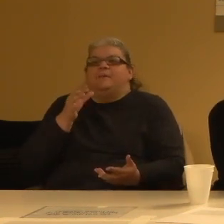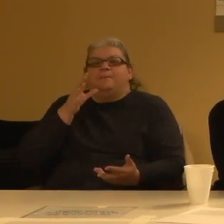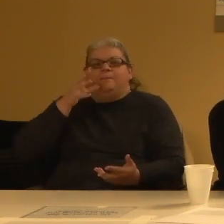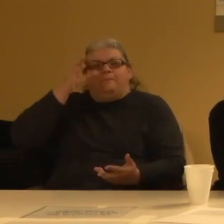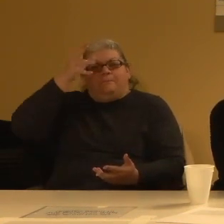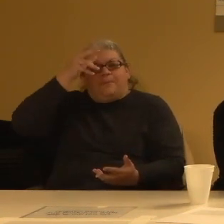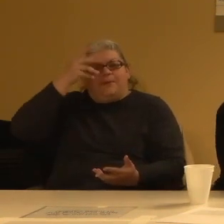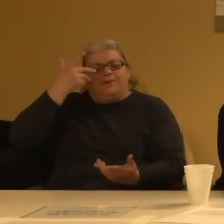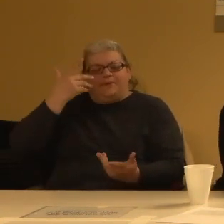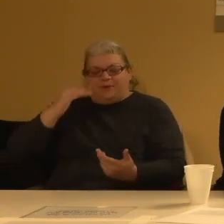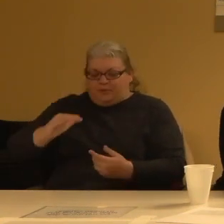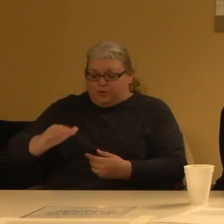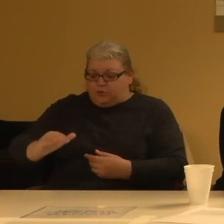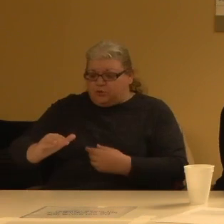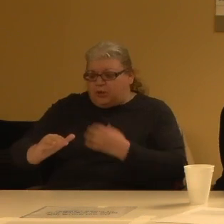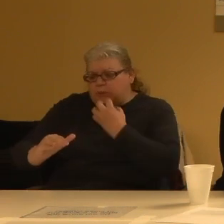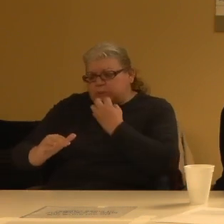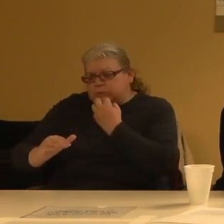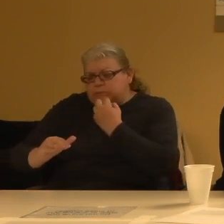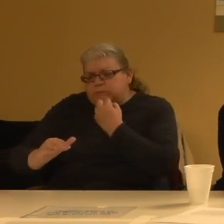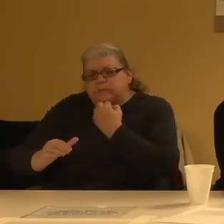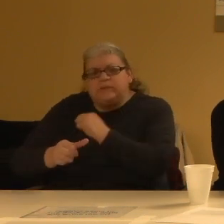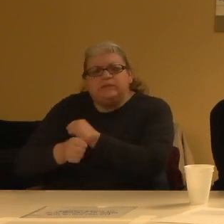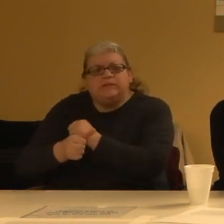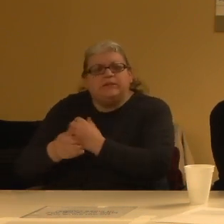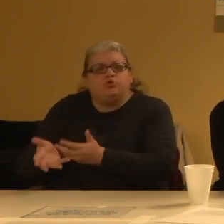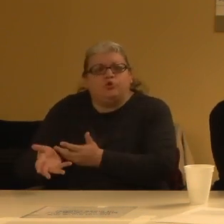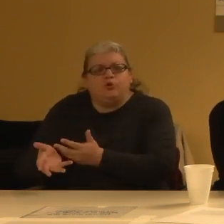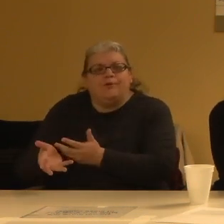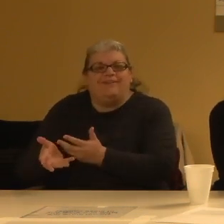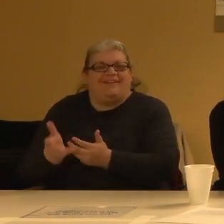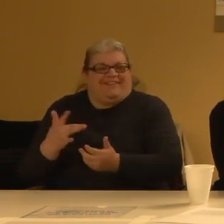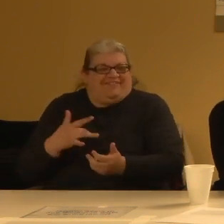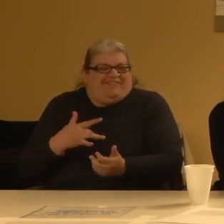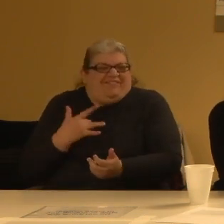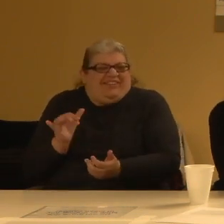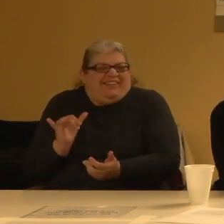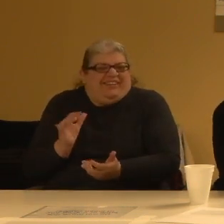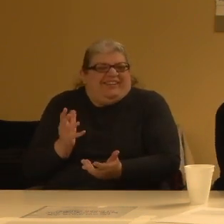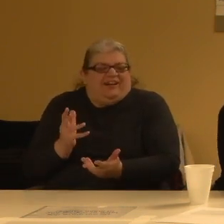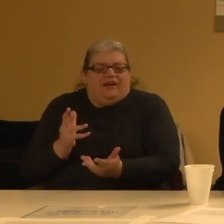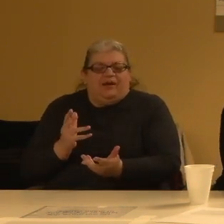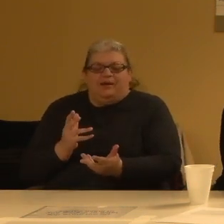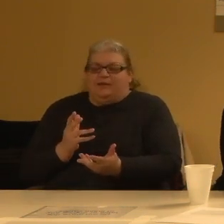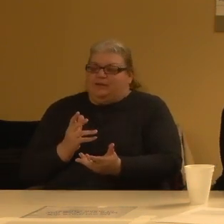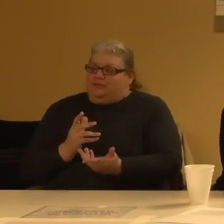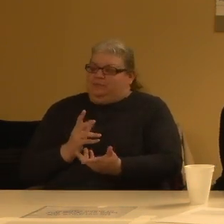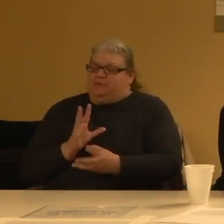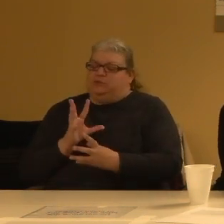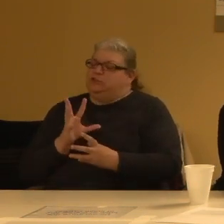parent, but you are in it. And when it's good, you are in it with the writer.